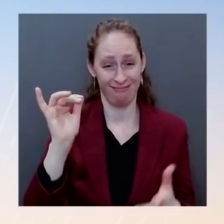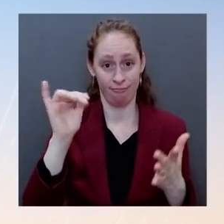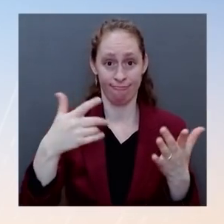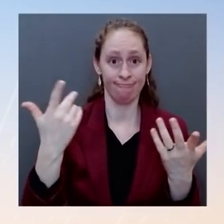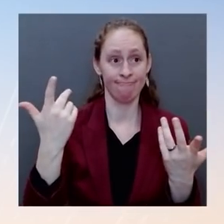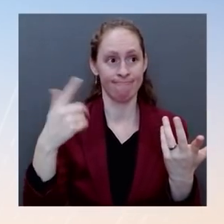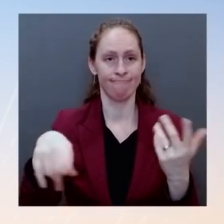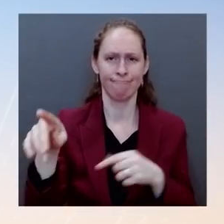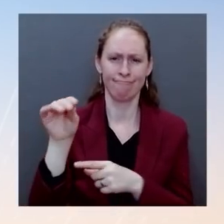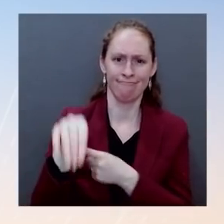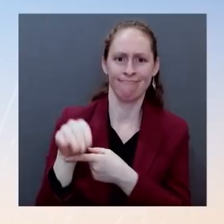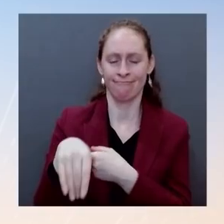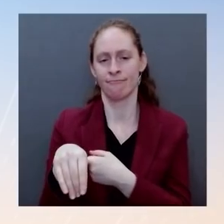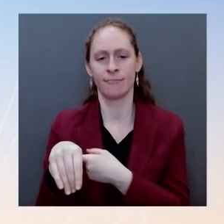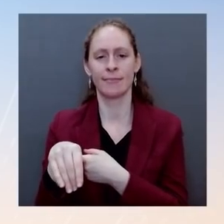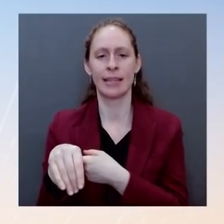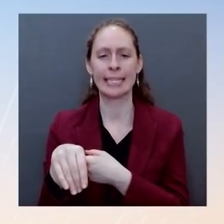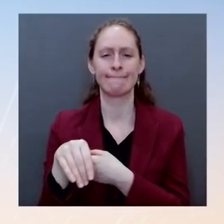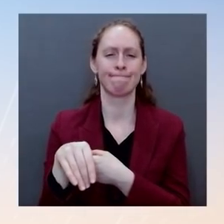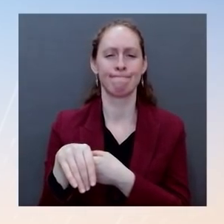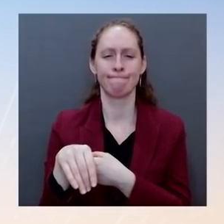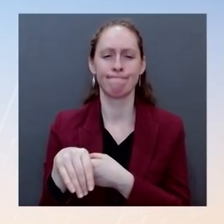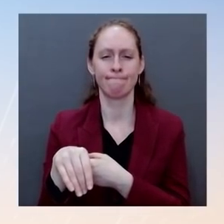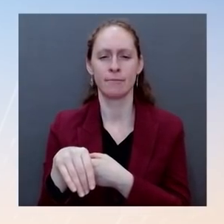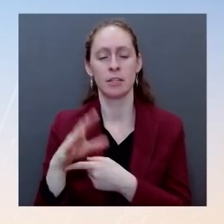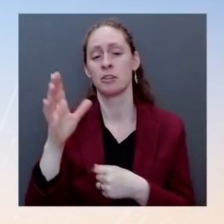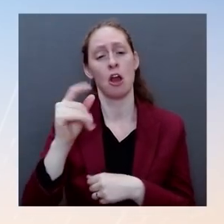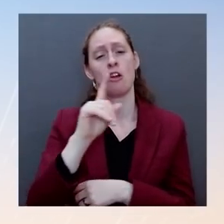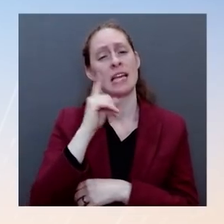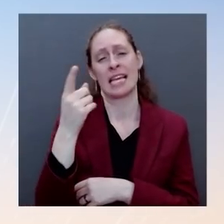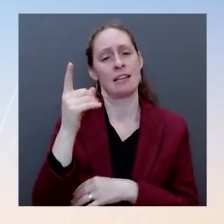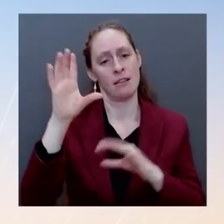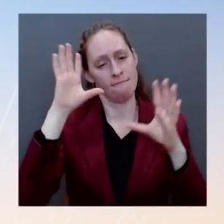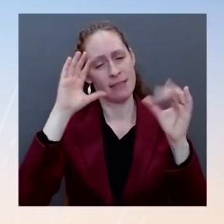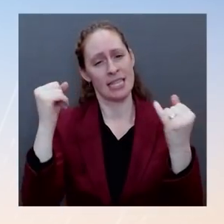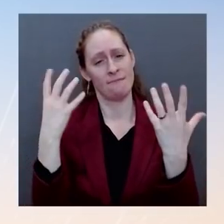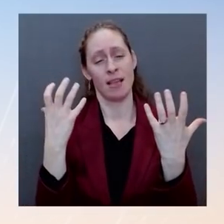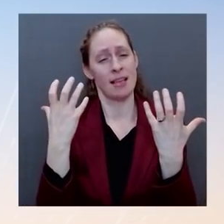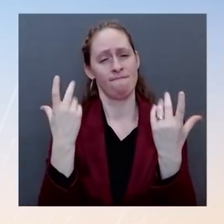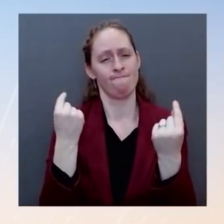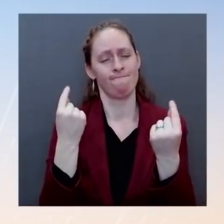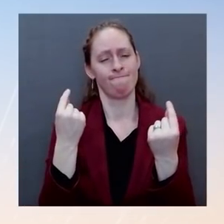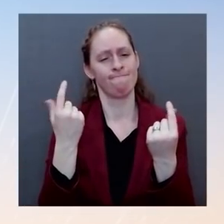talking about what the impact was, why this was such a dire issue, and what was at stake,